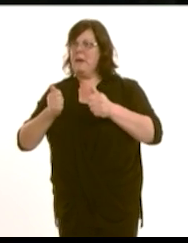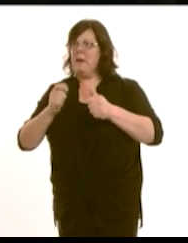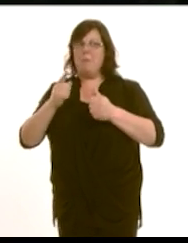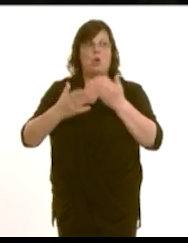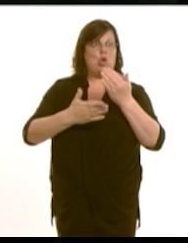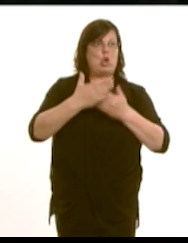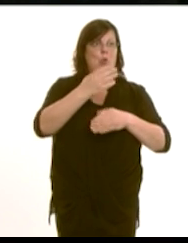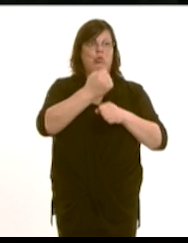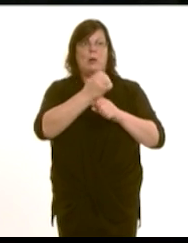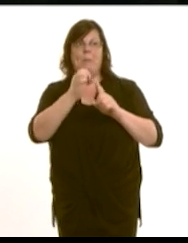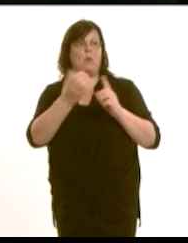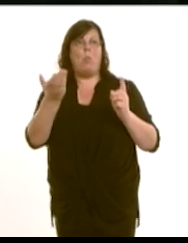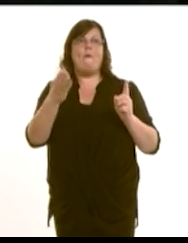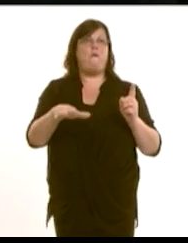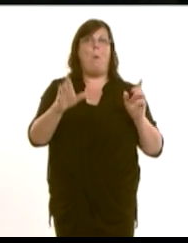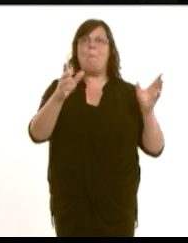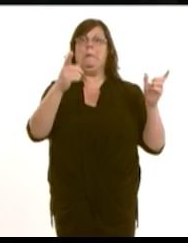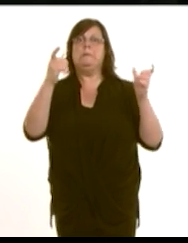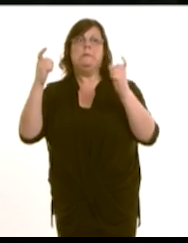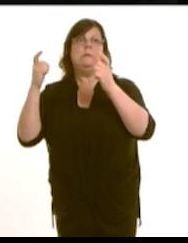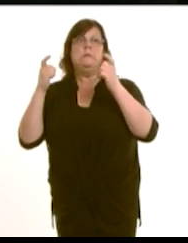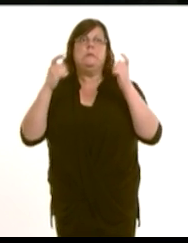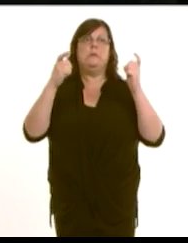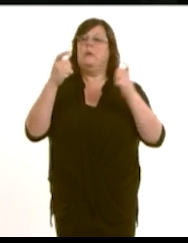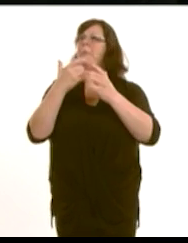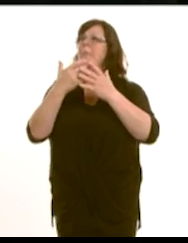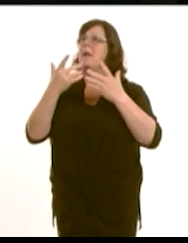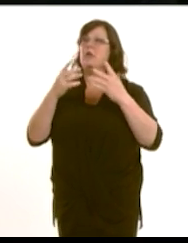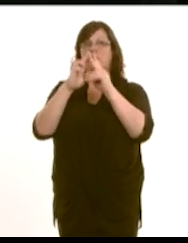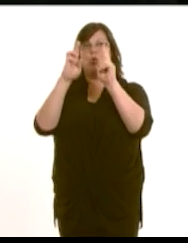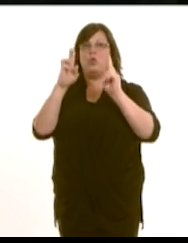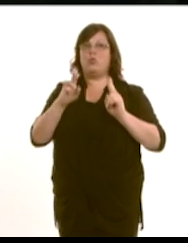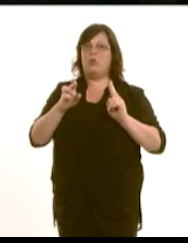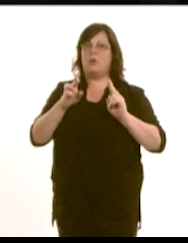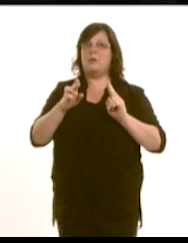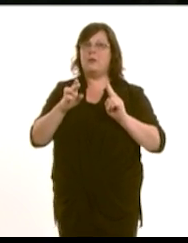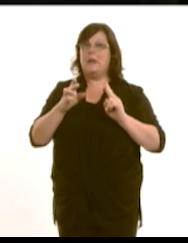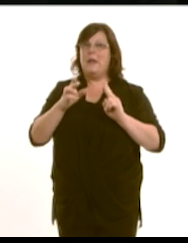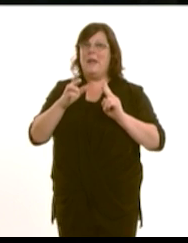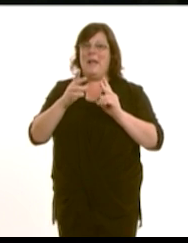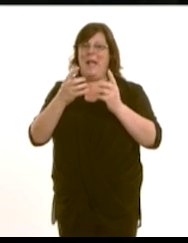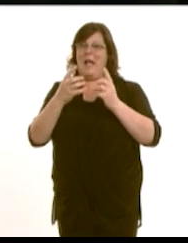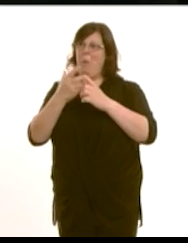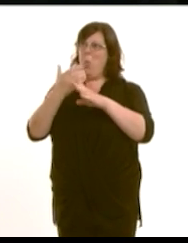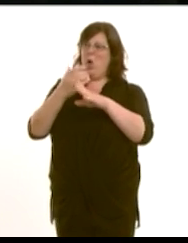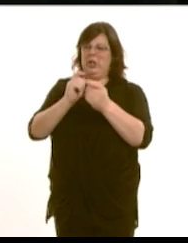Many surgeries, in that instance, are having to reconfigure how they operate.